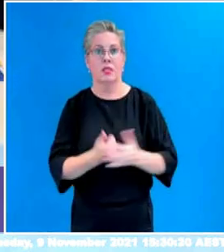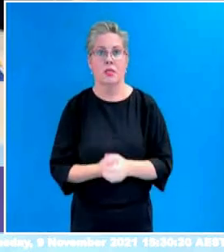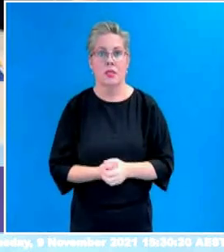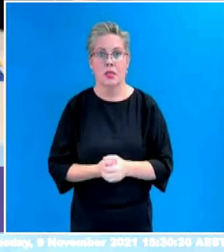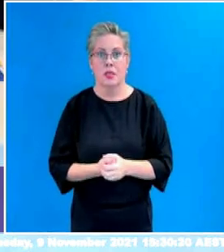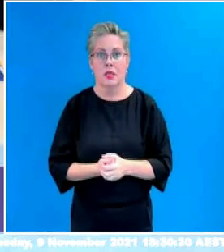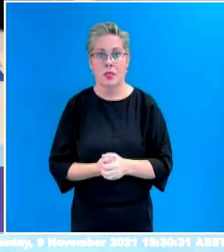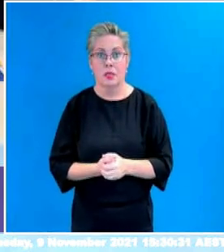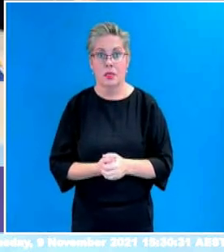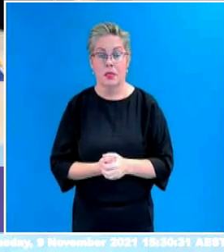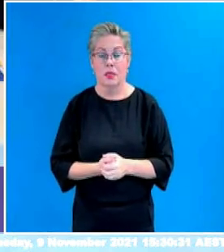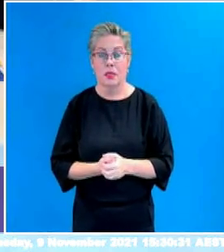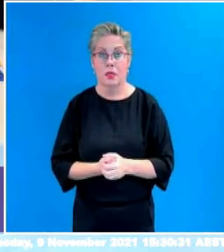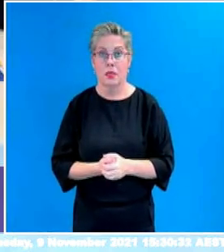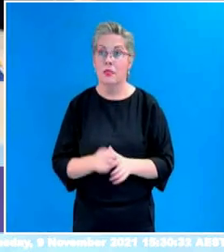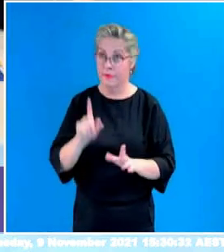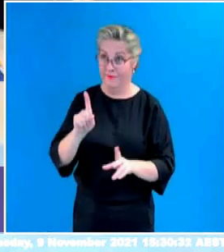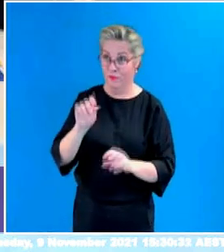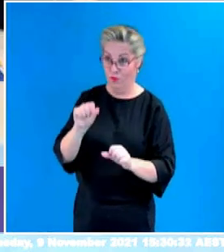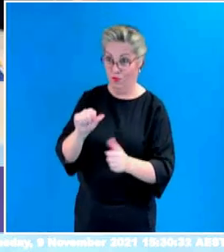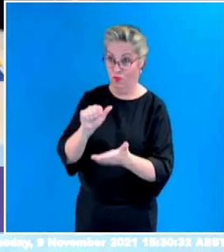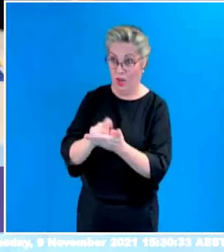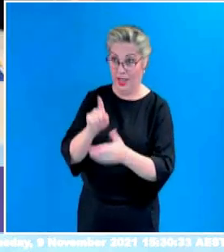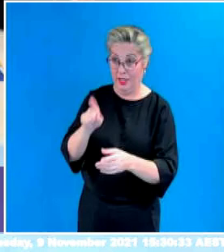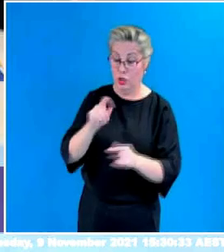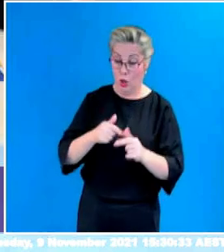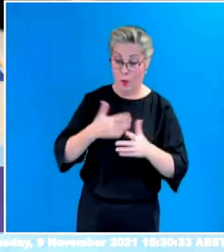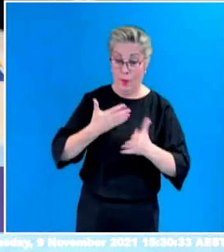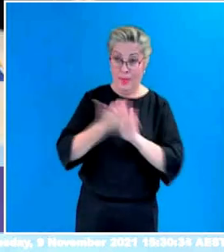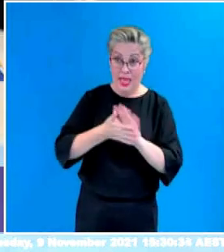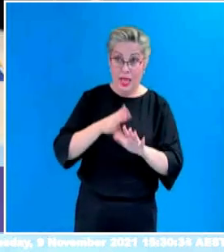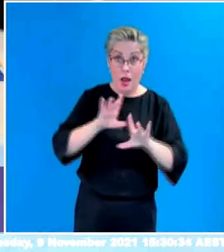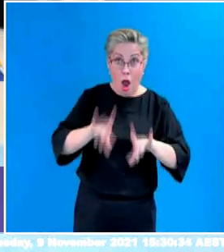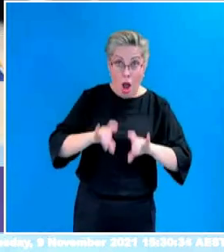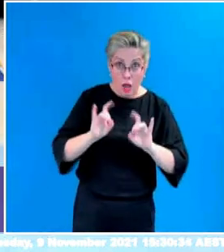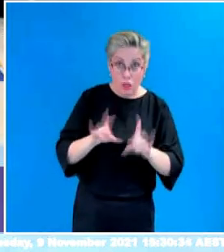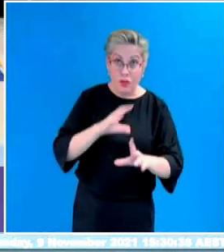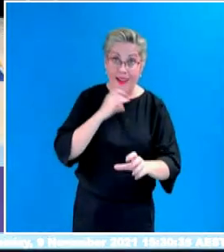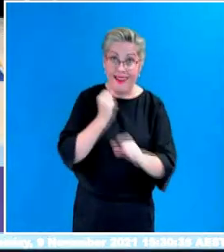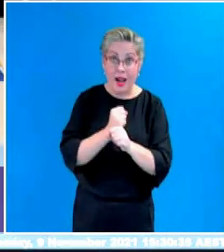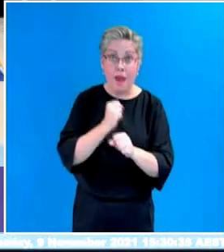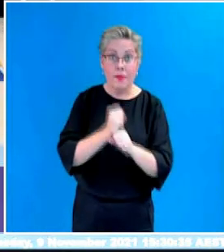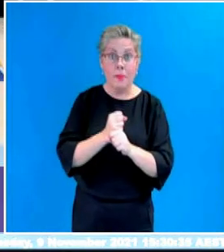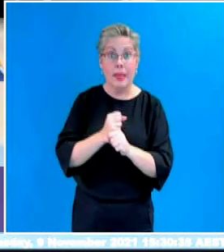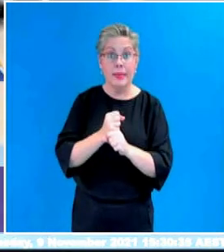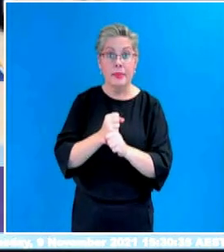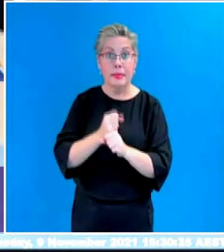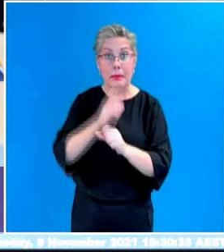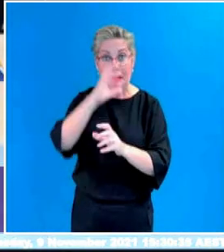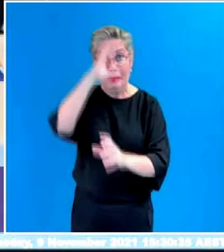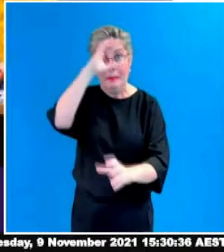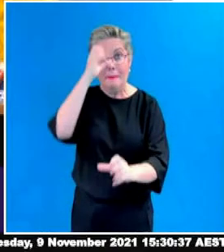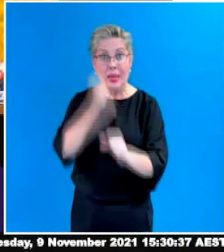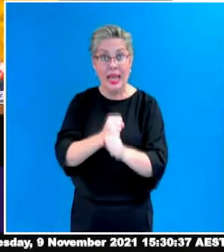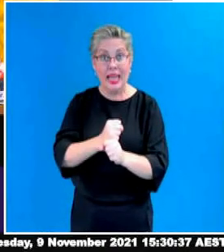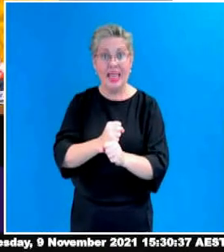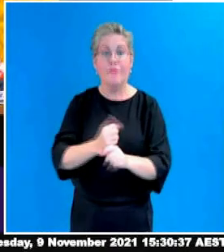Government's approach to the CRPD that reasonable accommodation applies on a